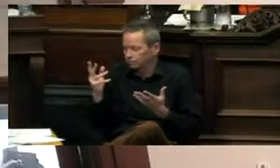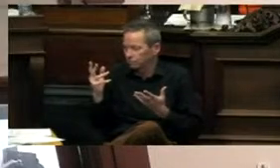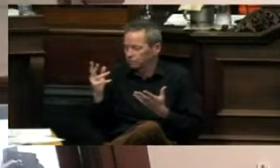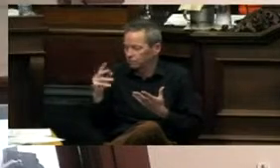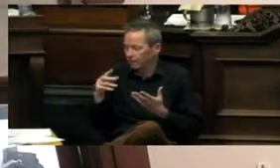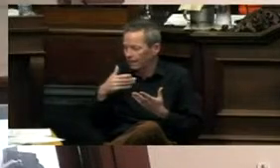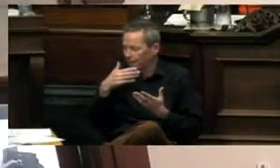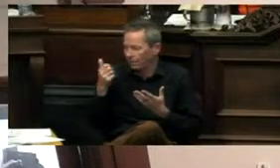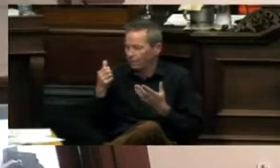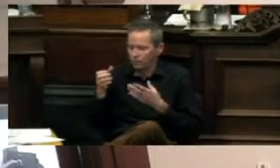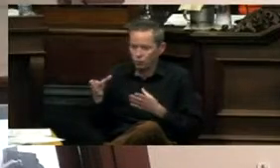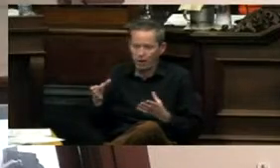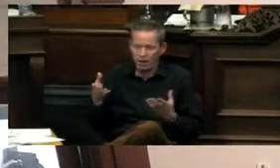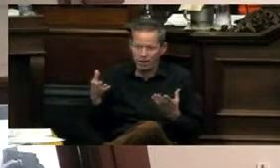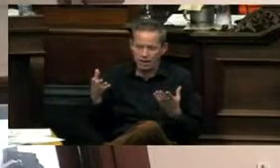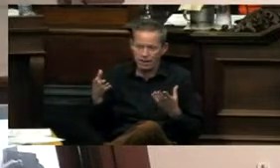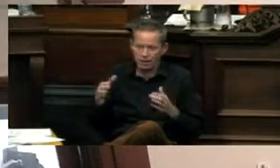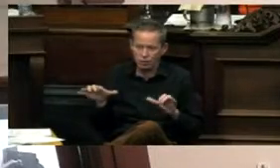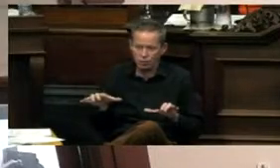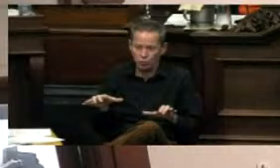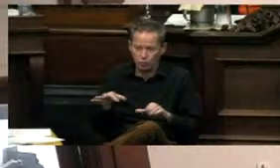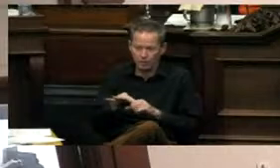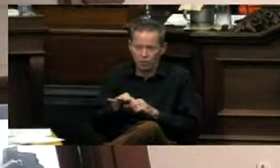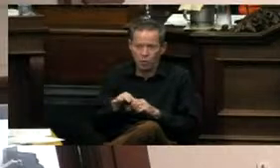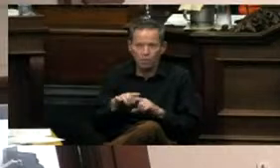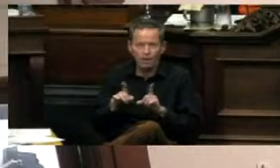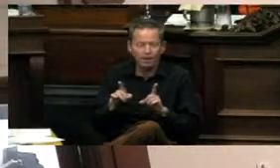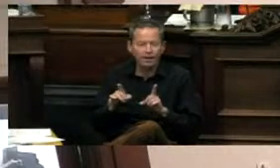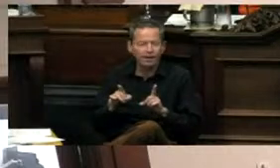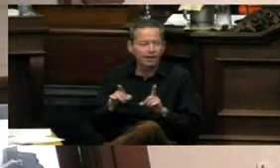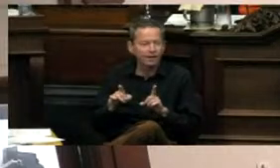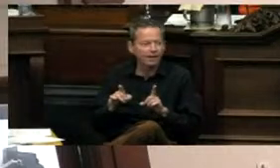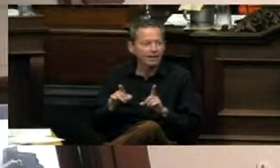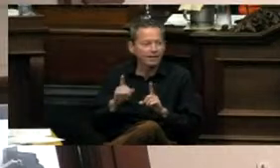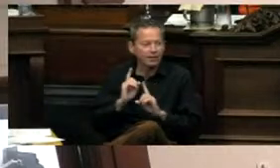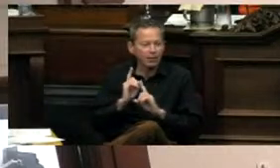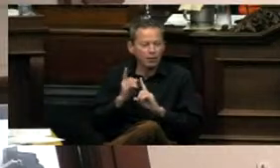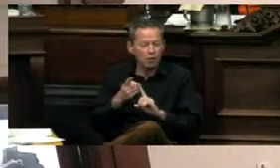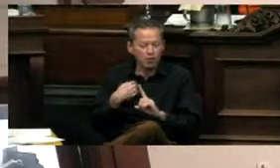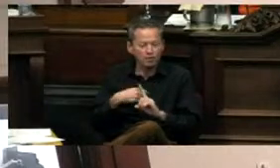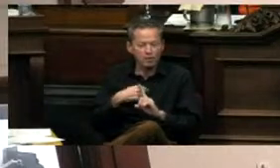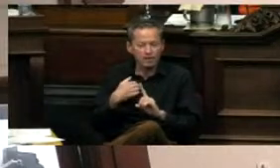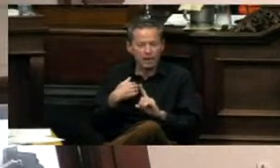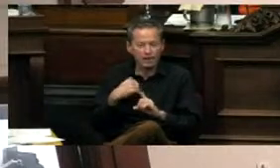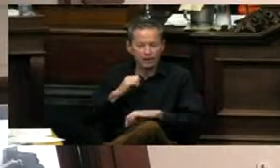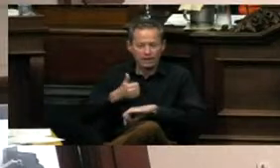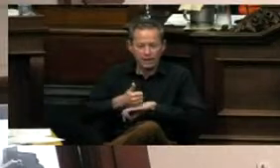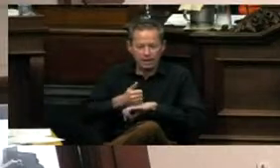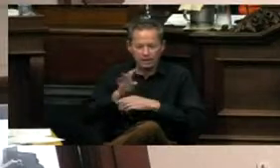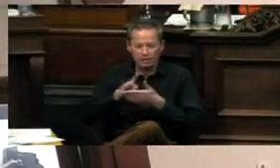really know what to say, Councilmember Martin, about the